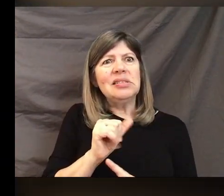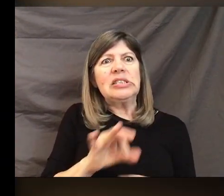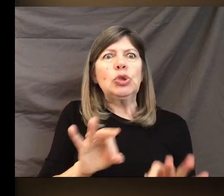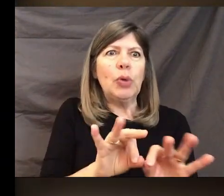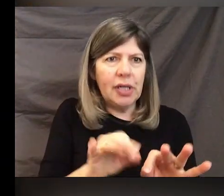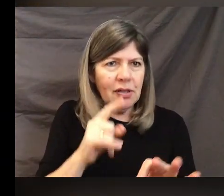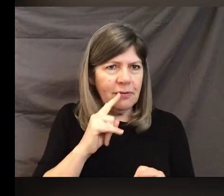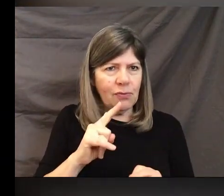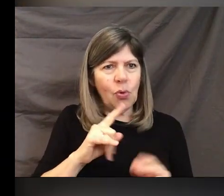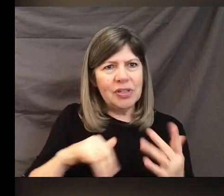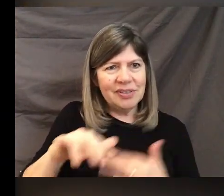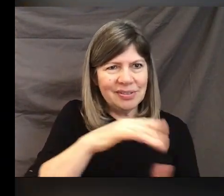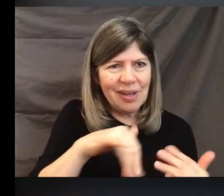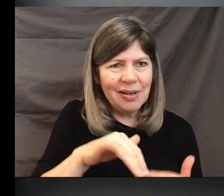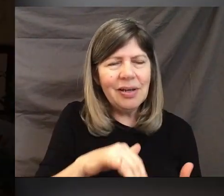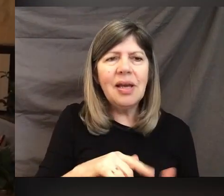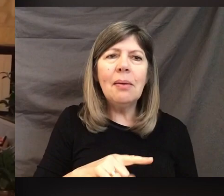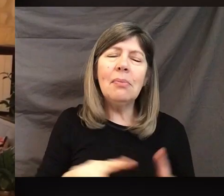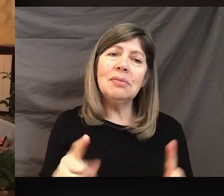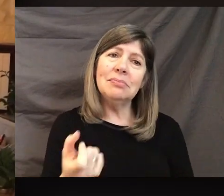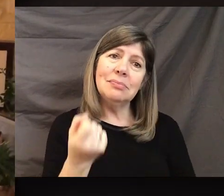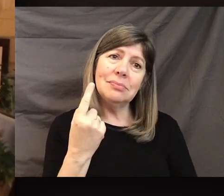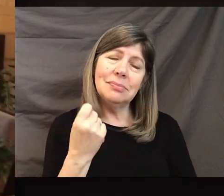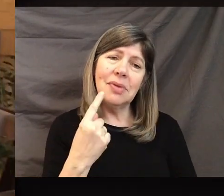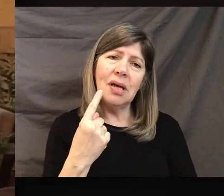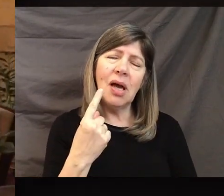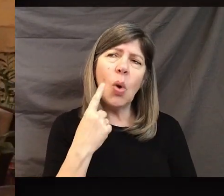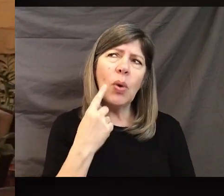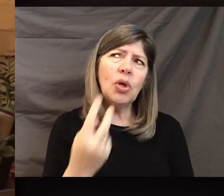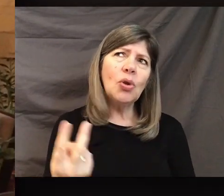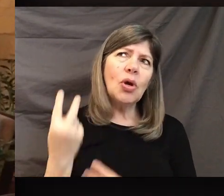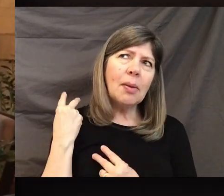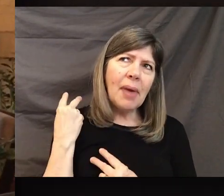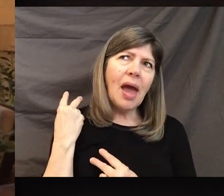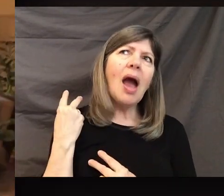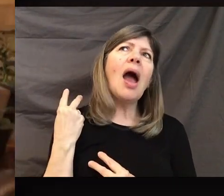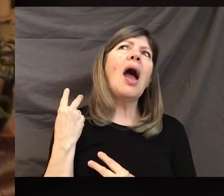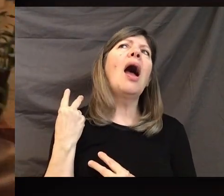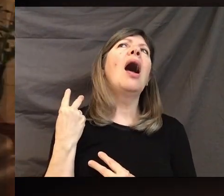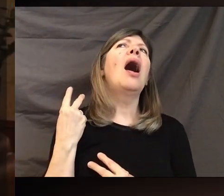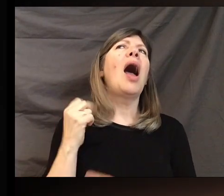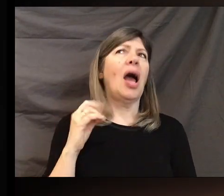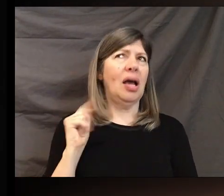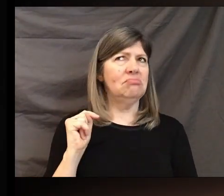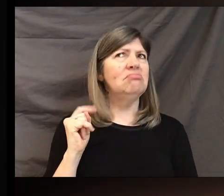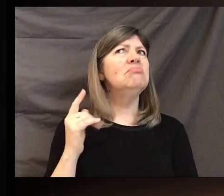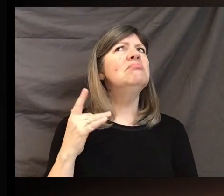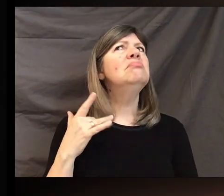But those are the moments that when you look back, those tend to be our most cherished memories.